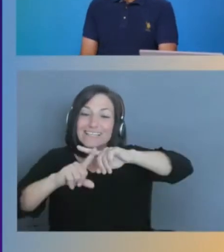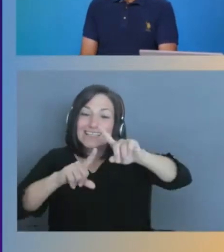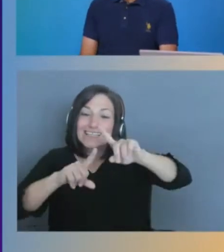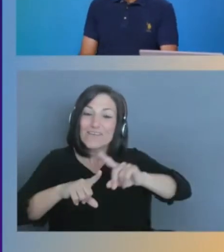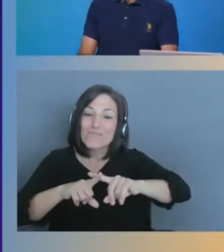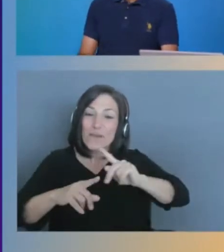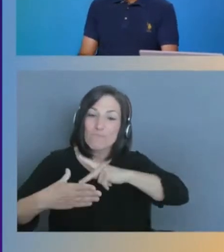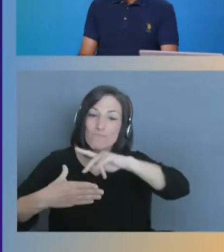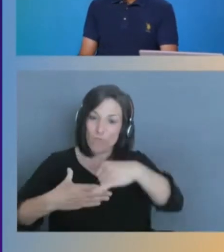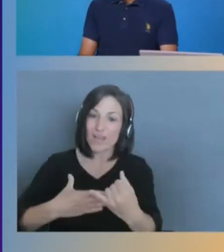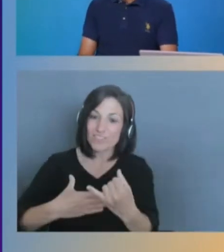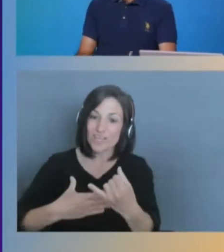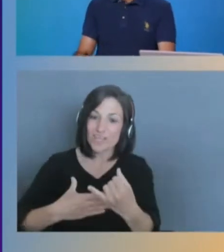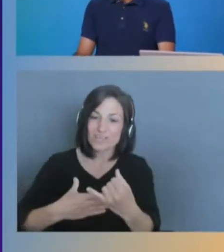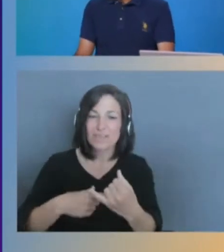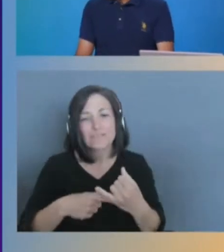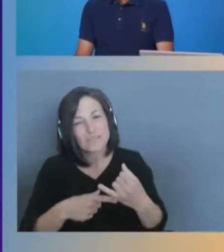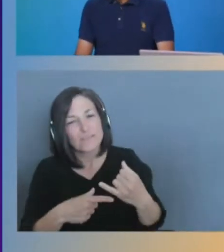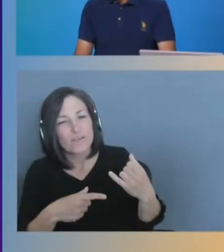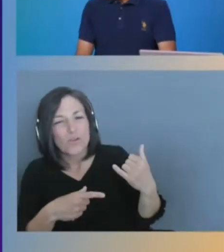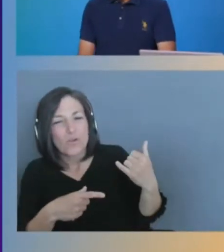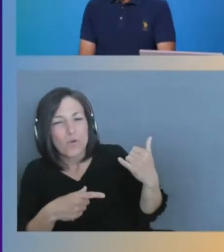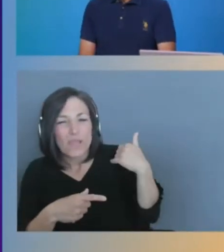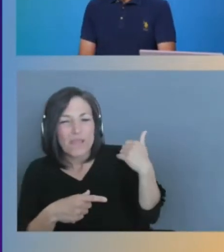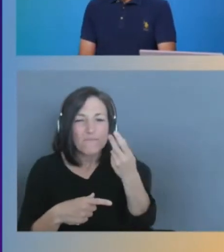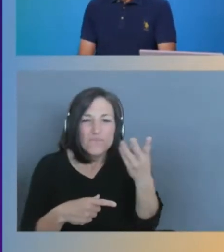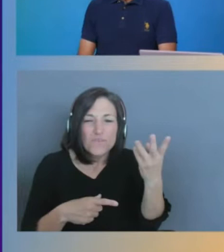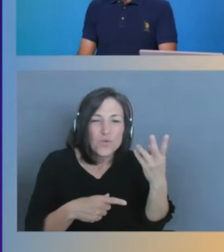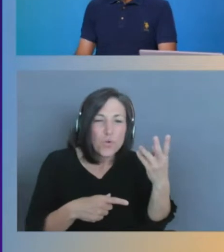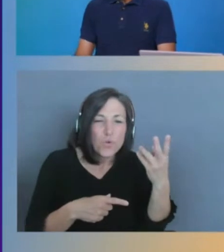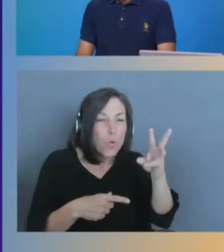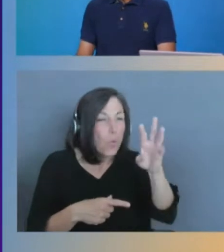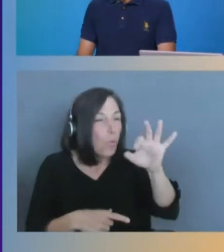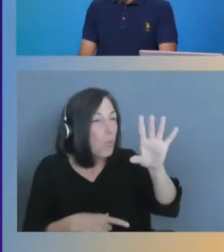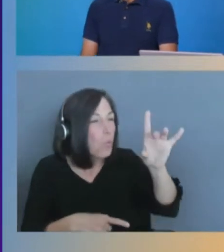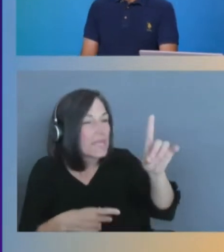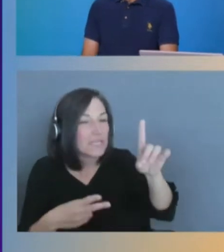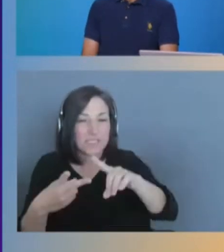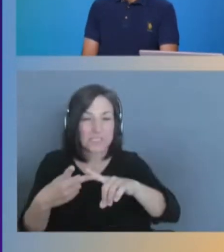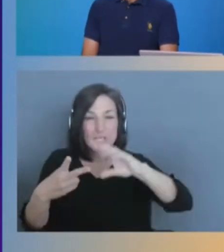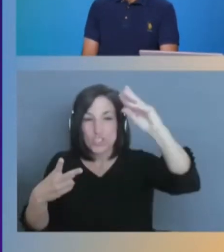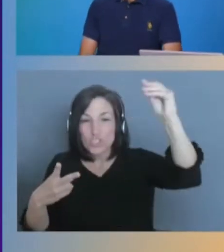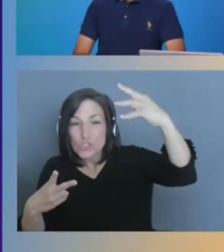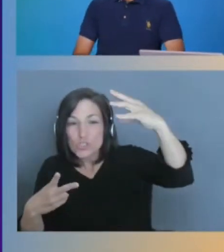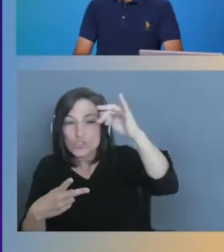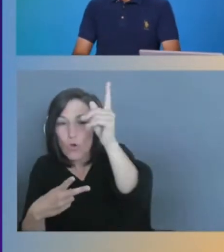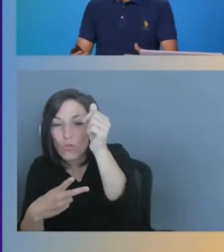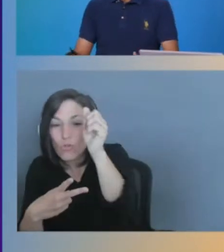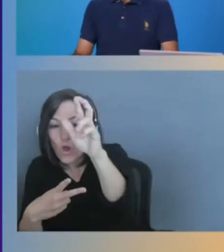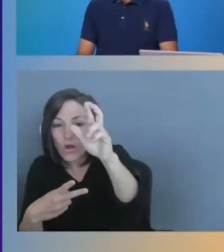are wind and solar utility projects, and 176 rooftop projects across our retail stores